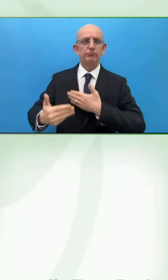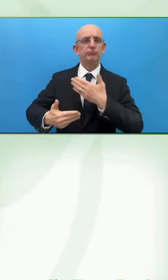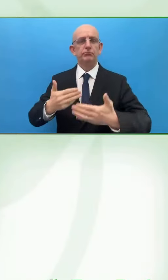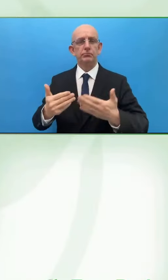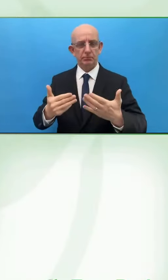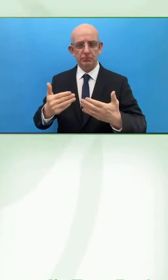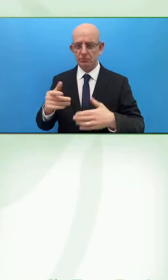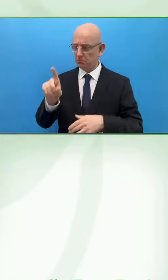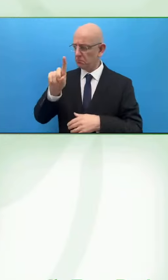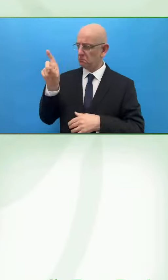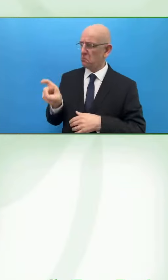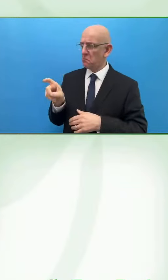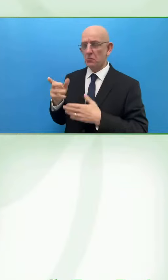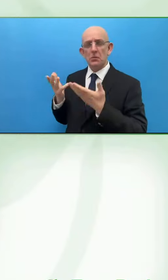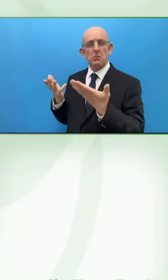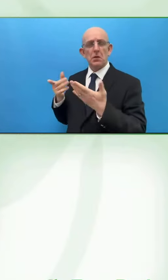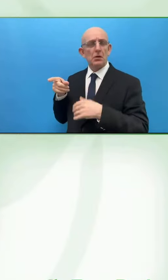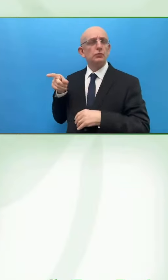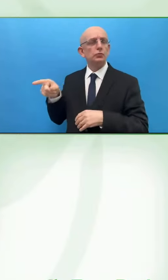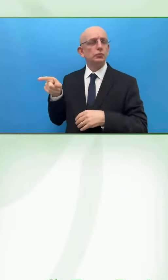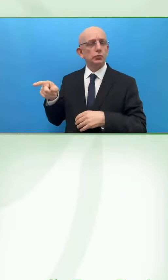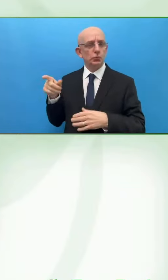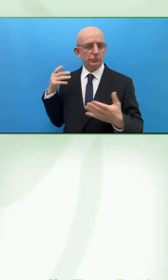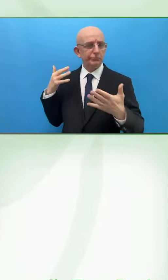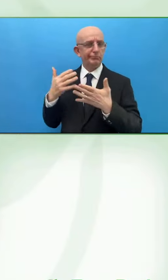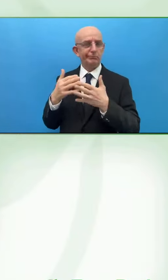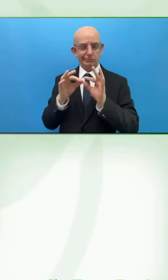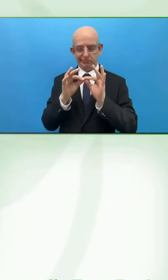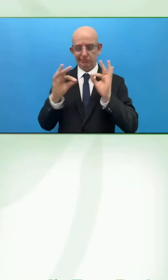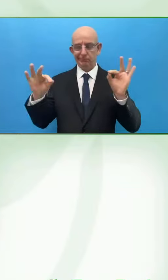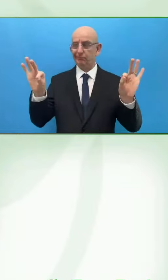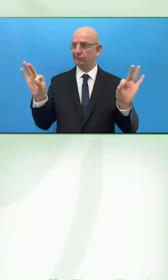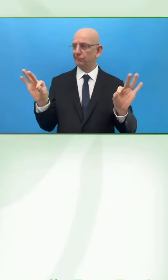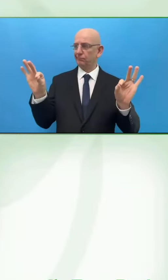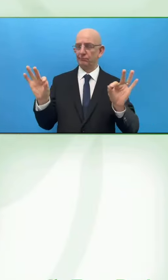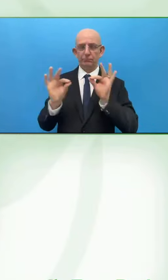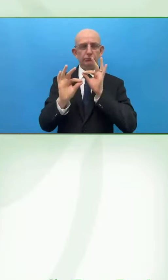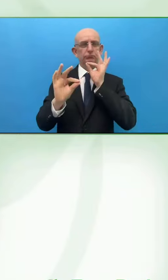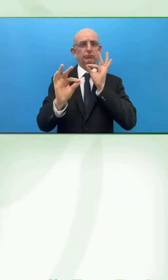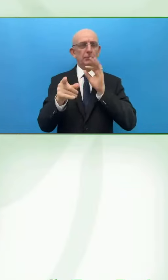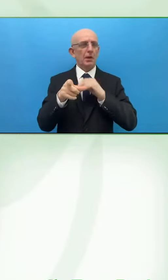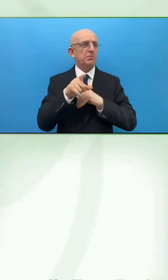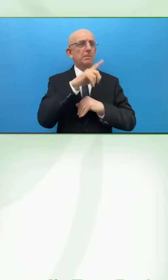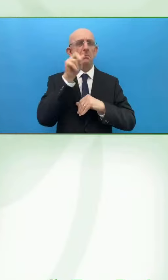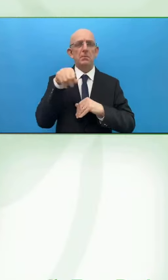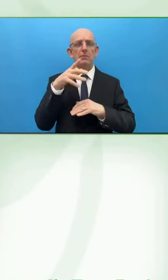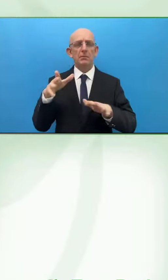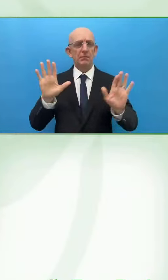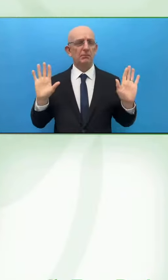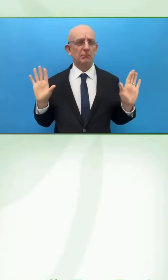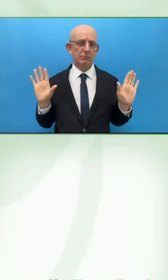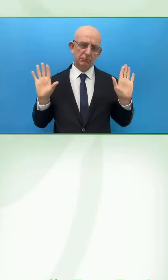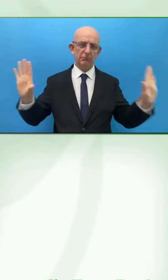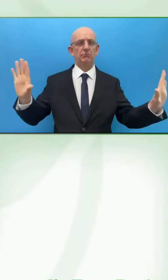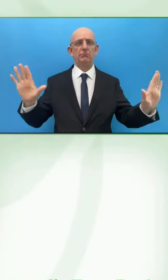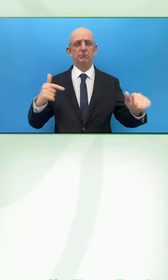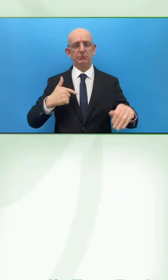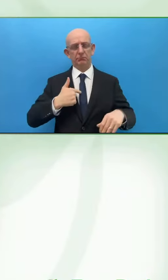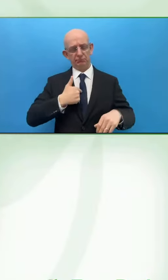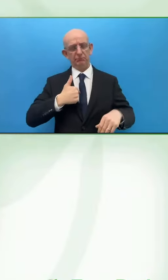So what made you think out-of-the-box all the time to come up with solutions if you